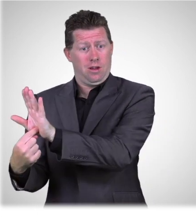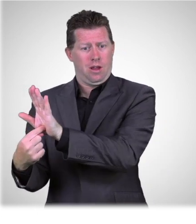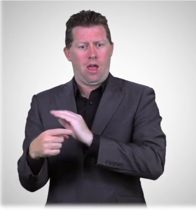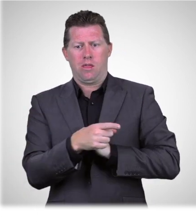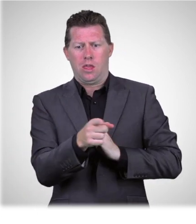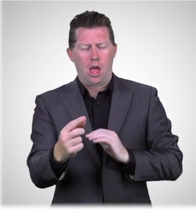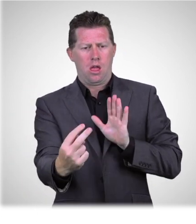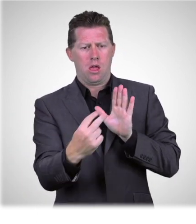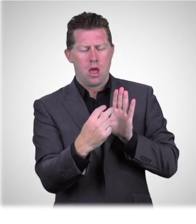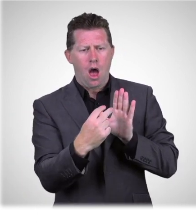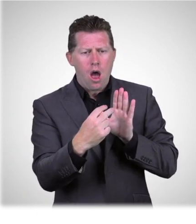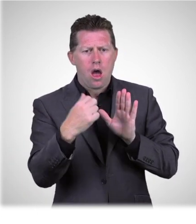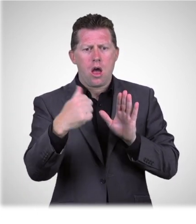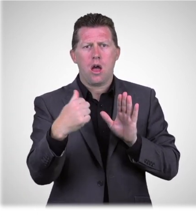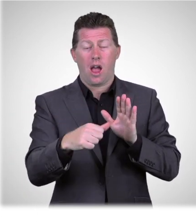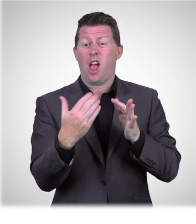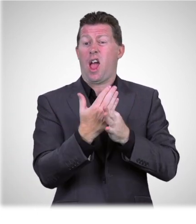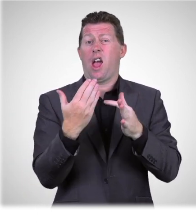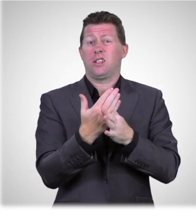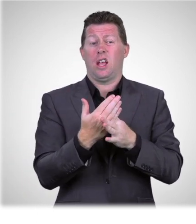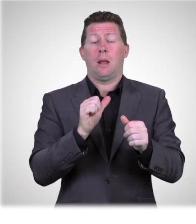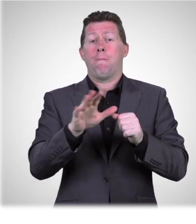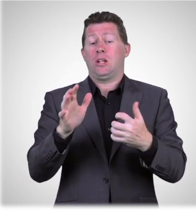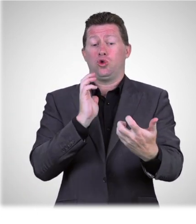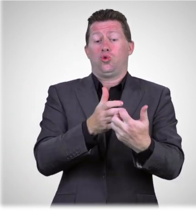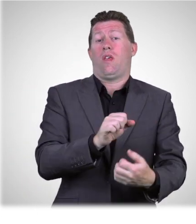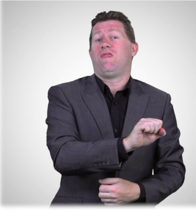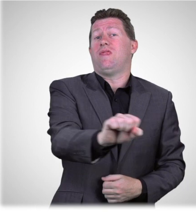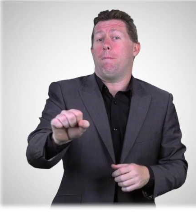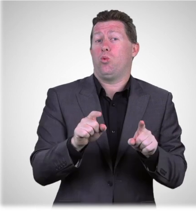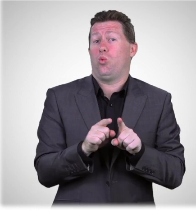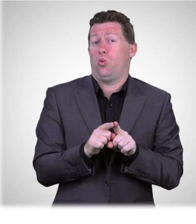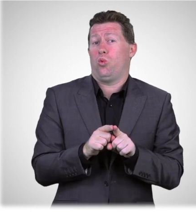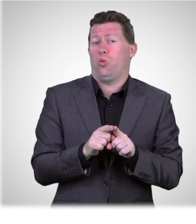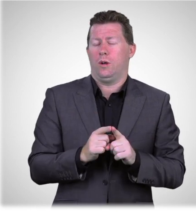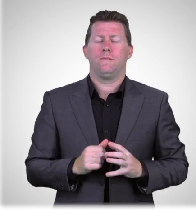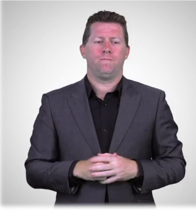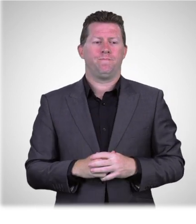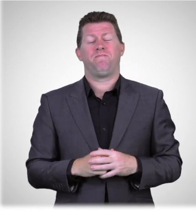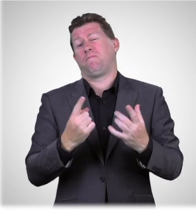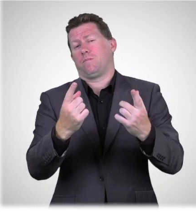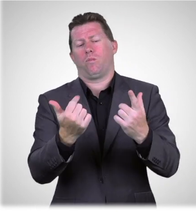will allow students to access material that may be better pitched at their level. For example,